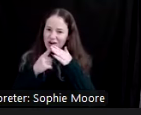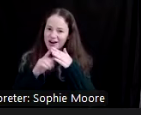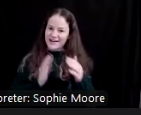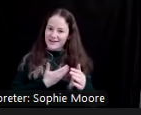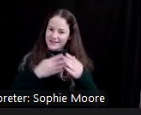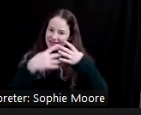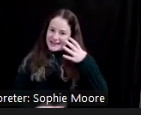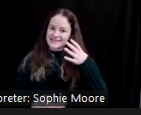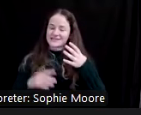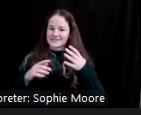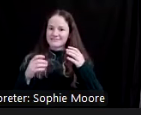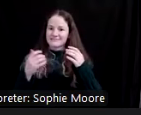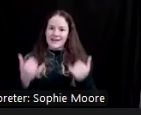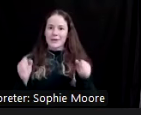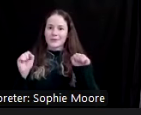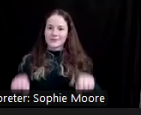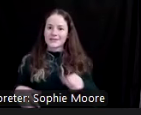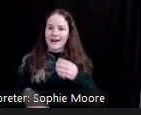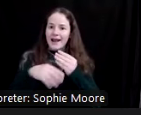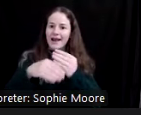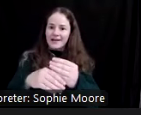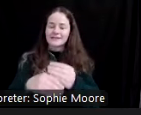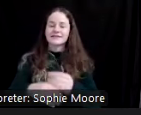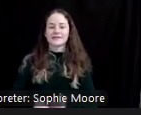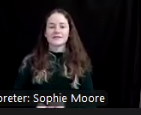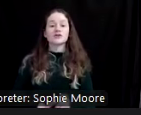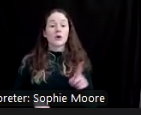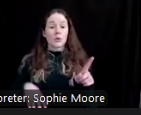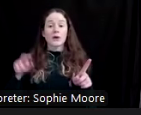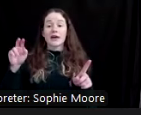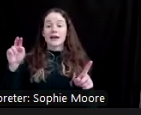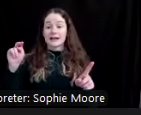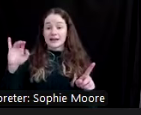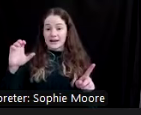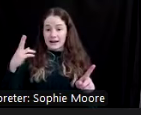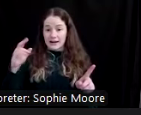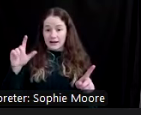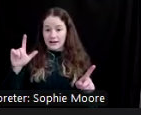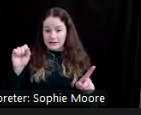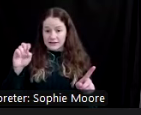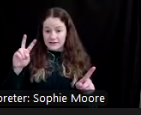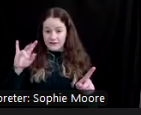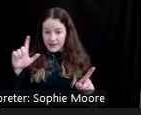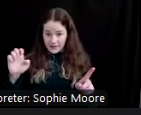So if we were to um actually click on Nicholasville, we're going to see um some of the martial arts that John